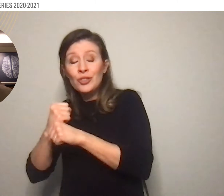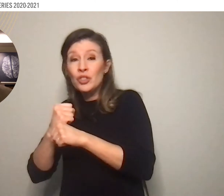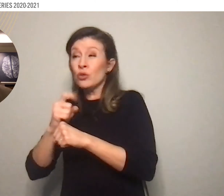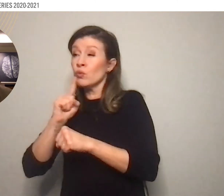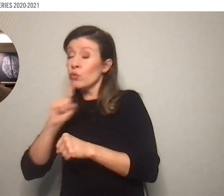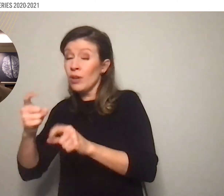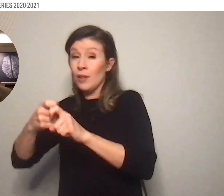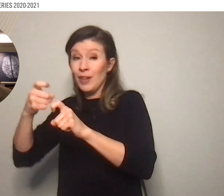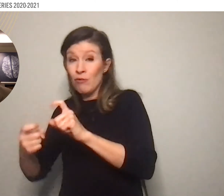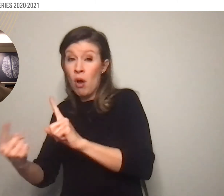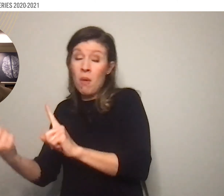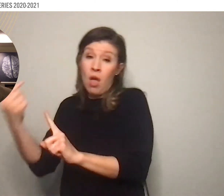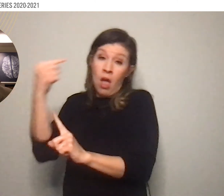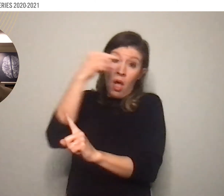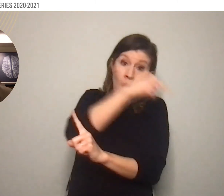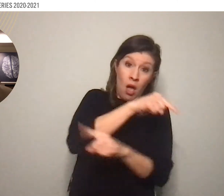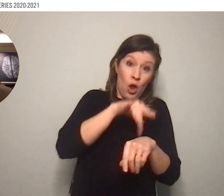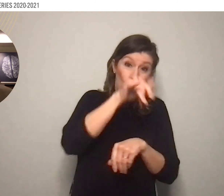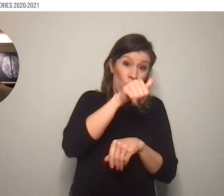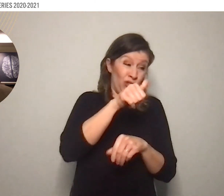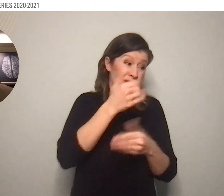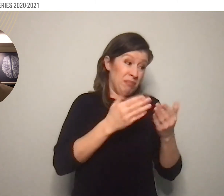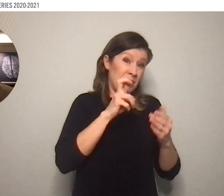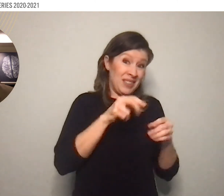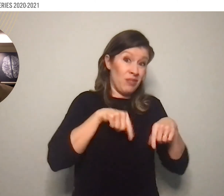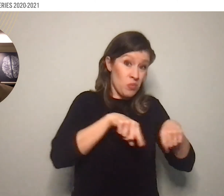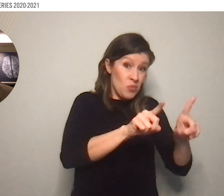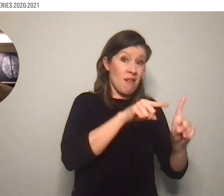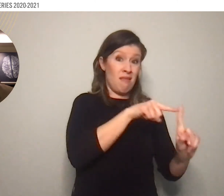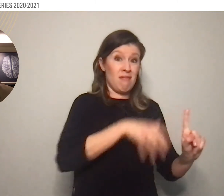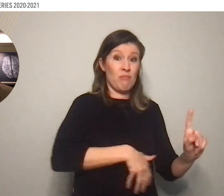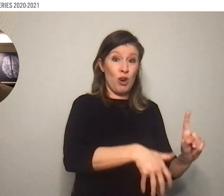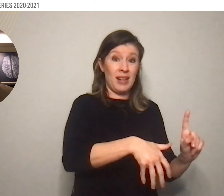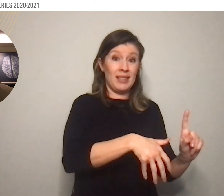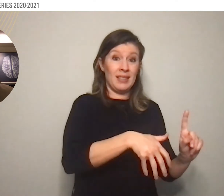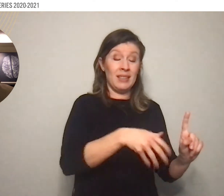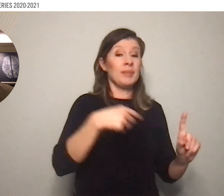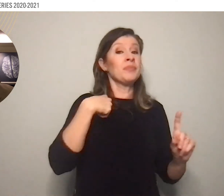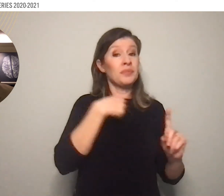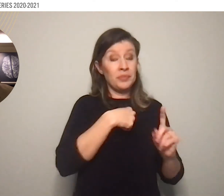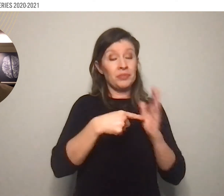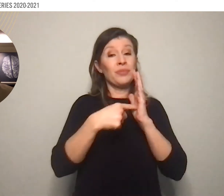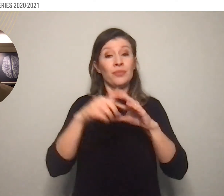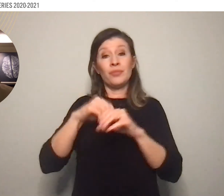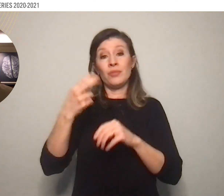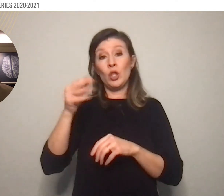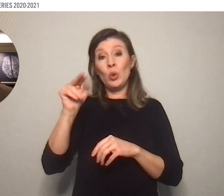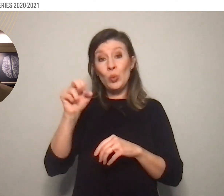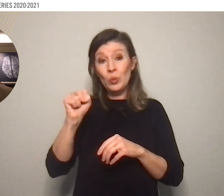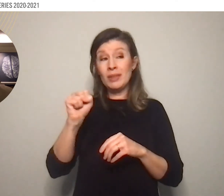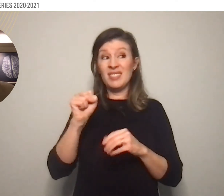their origins much earlier even as early as during pregnancy. We have highlighted in humans that diet,